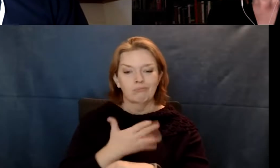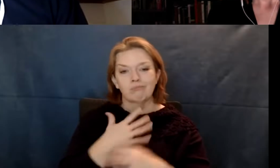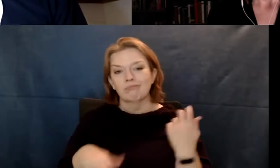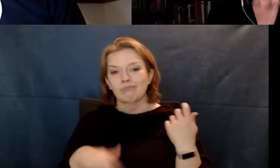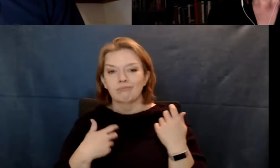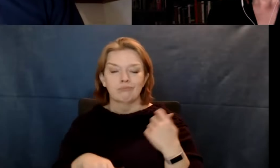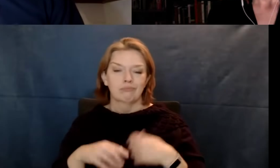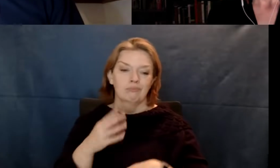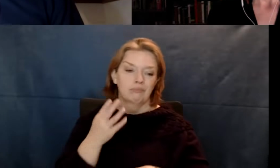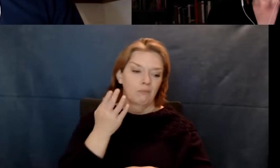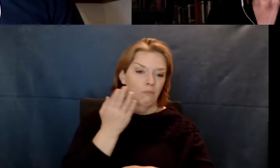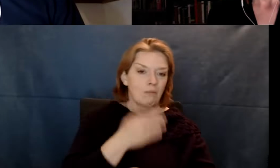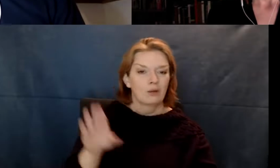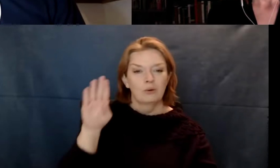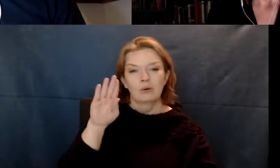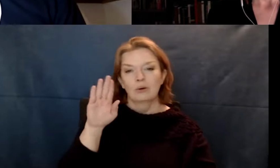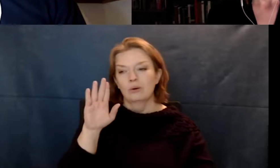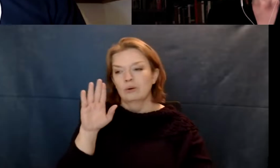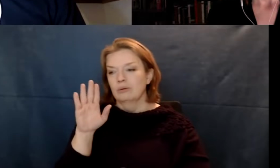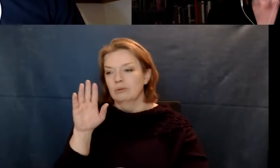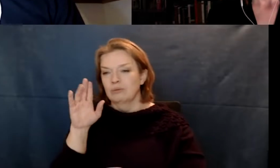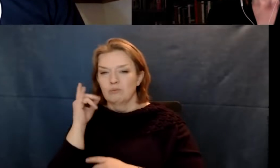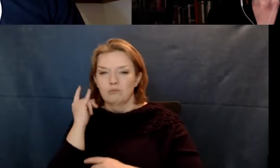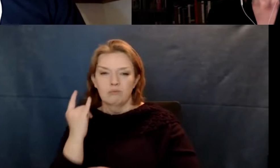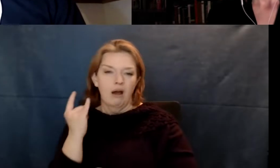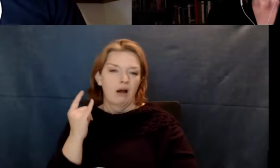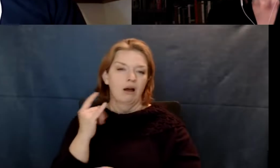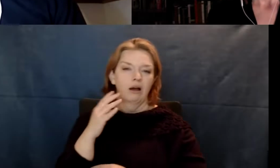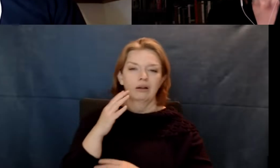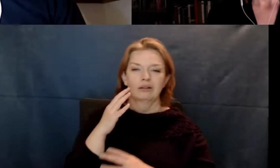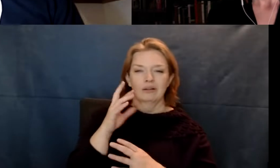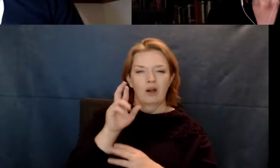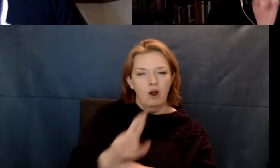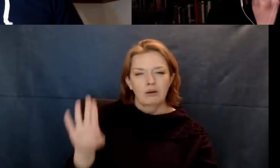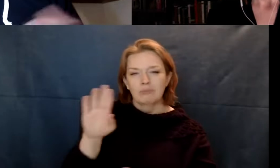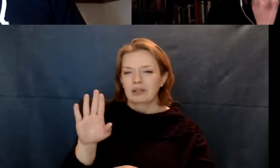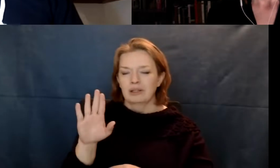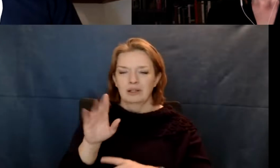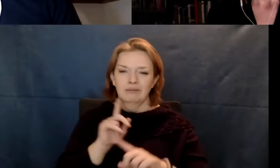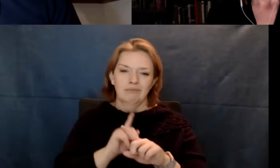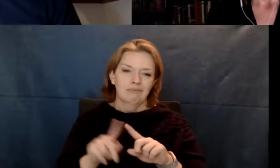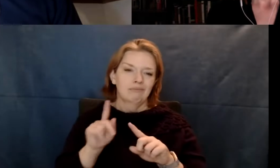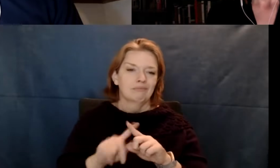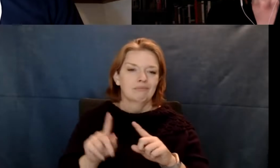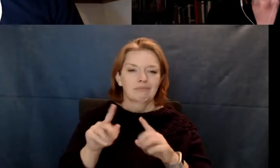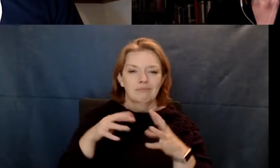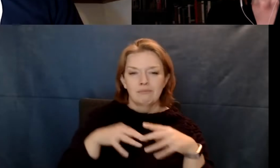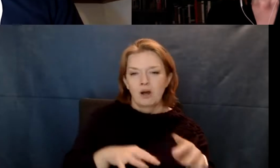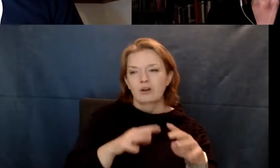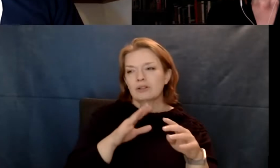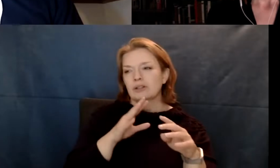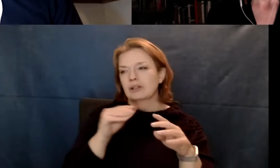songs on these marching band instruments, and so the displacement of sound,